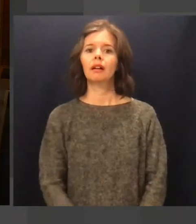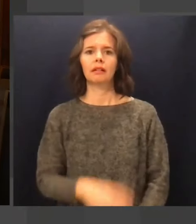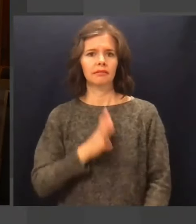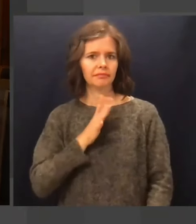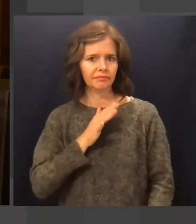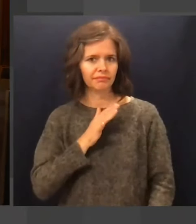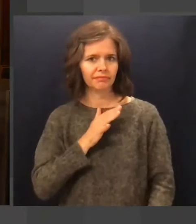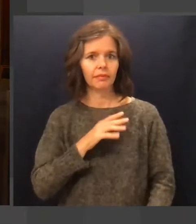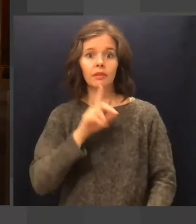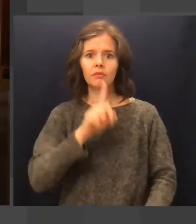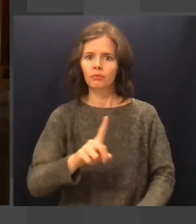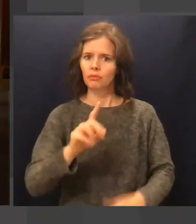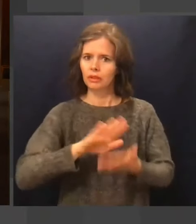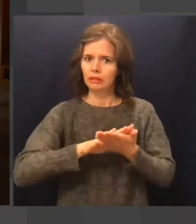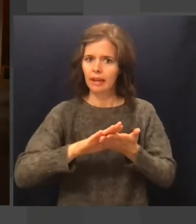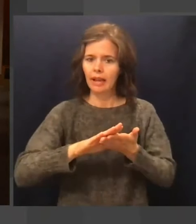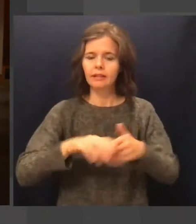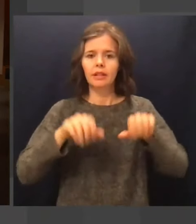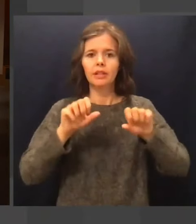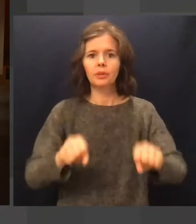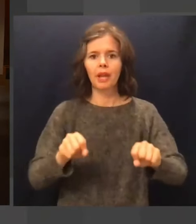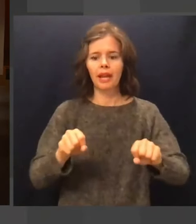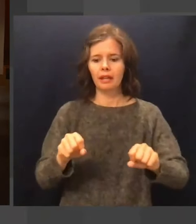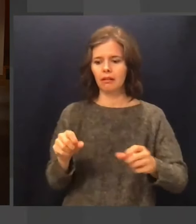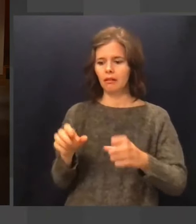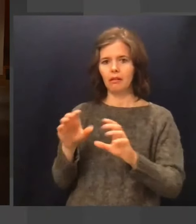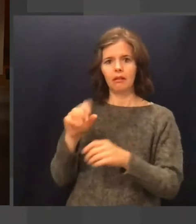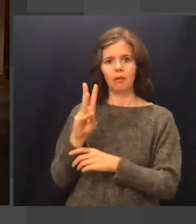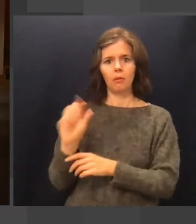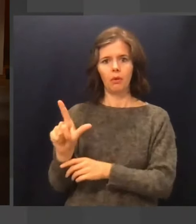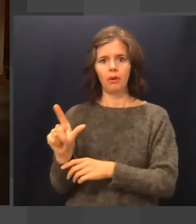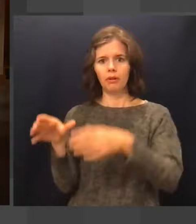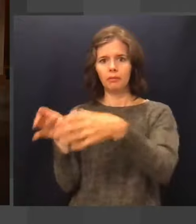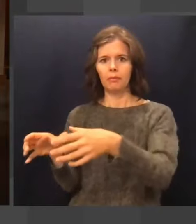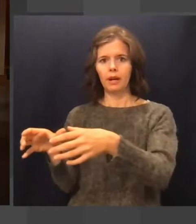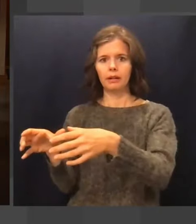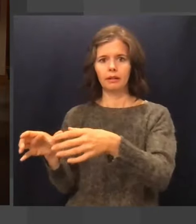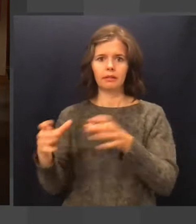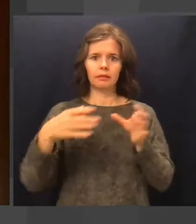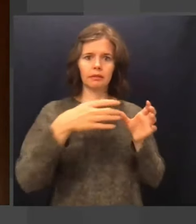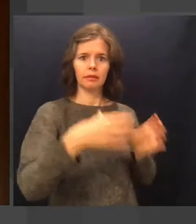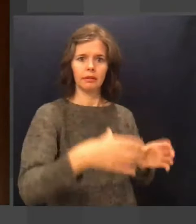THIS CAN ALLOW TO YOU DO